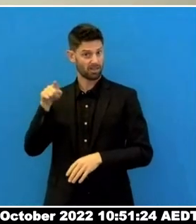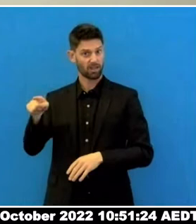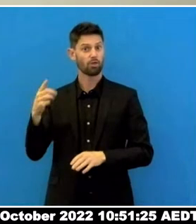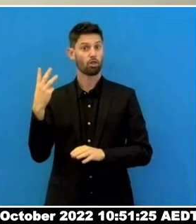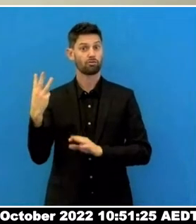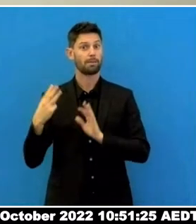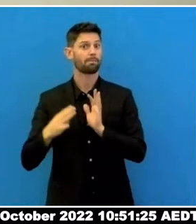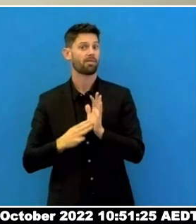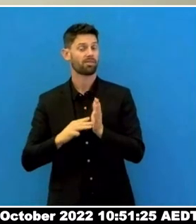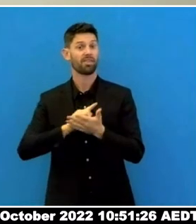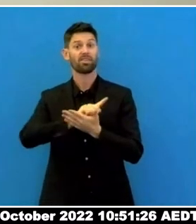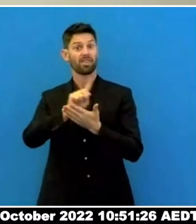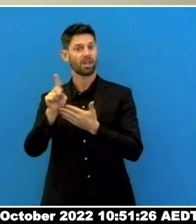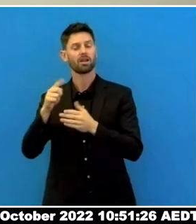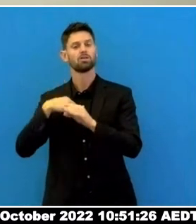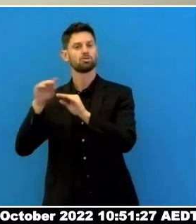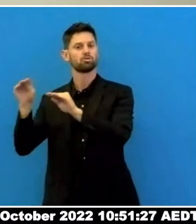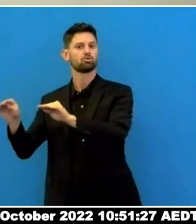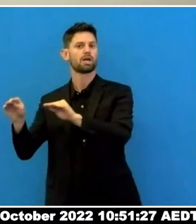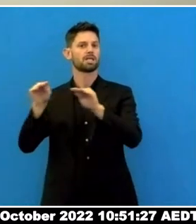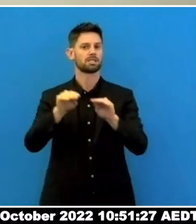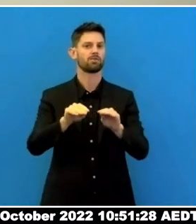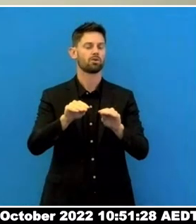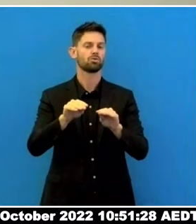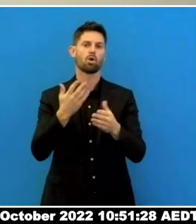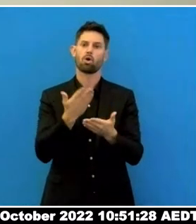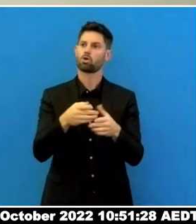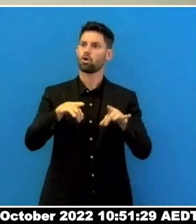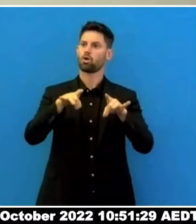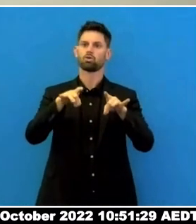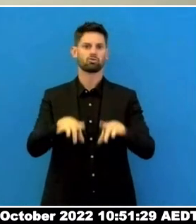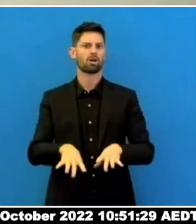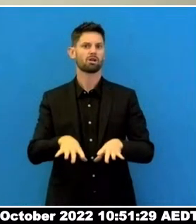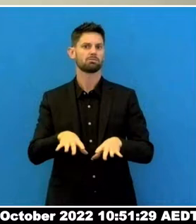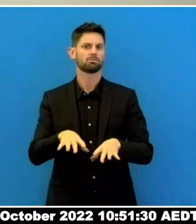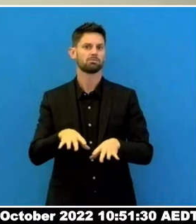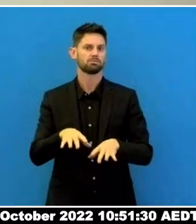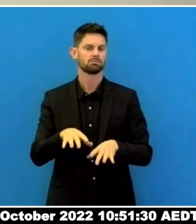I was transferred to the mainland Australia for medical treatment.